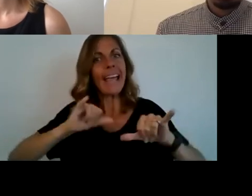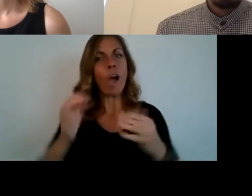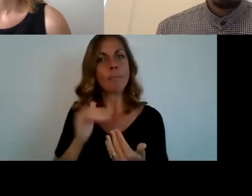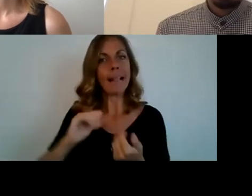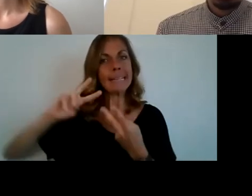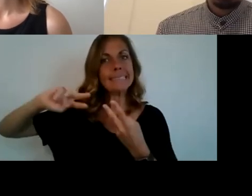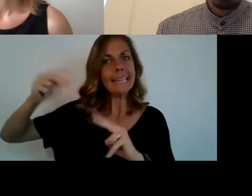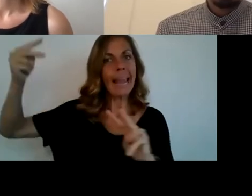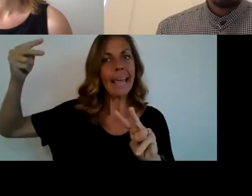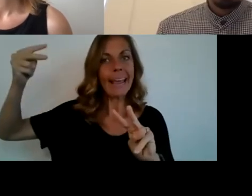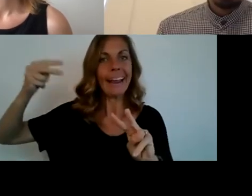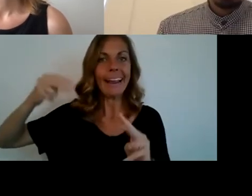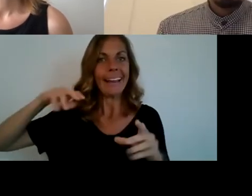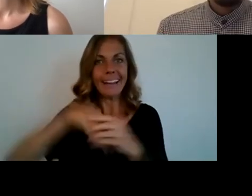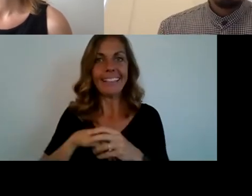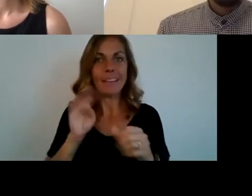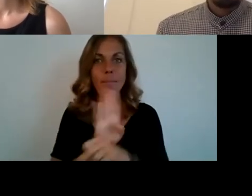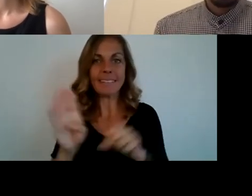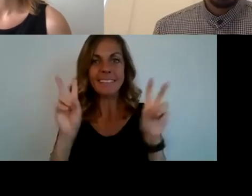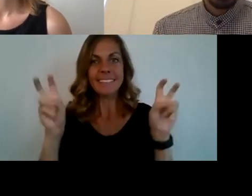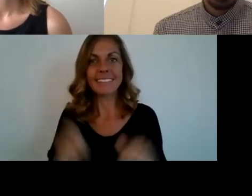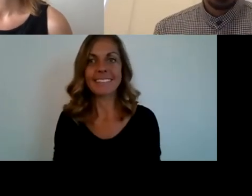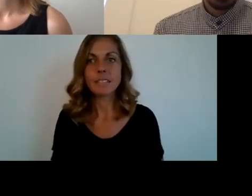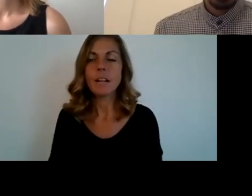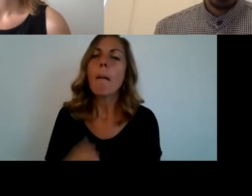unquote, business as usual. And I hate. My friend says this now, business as us. Which